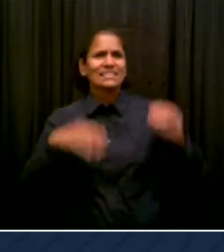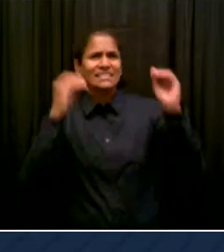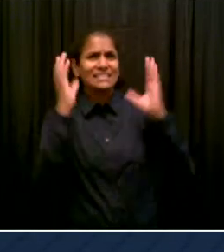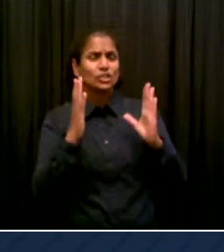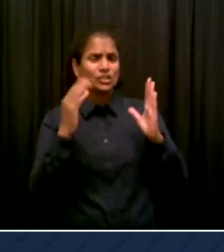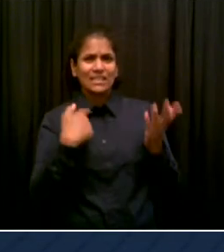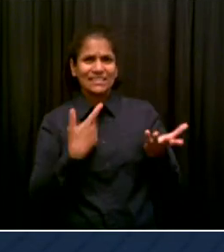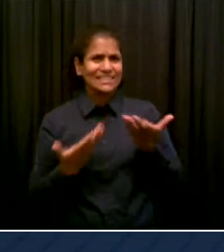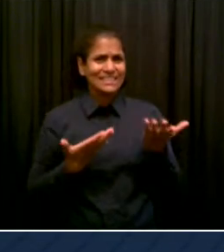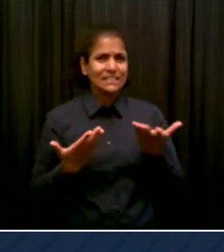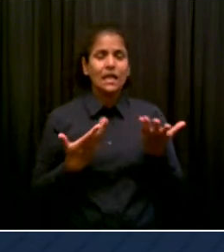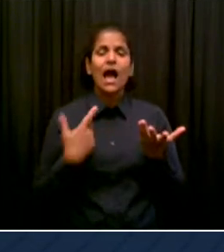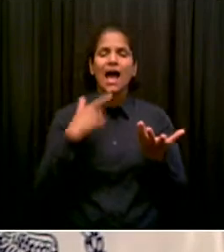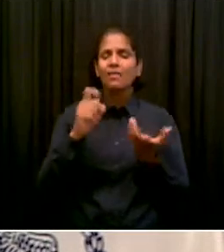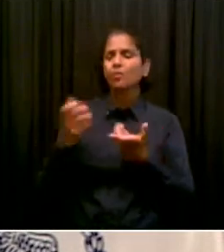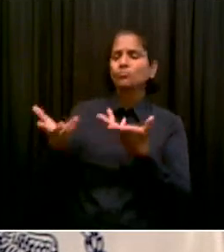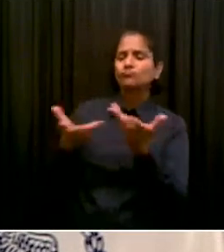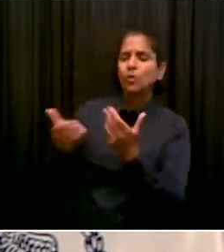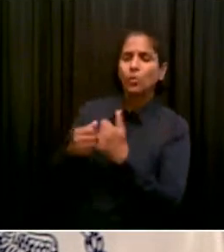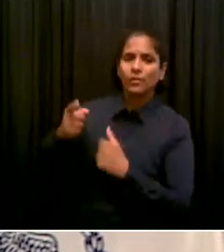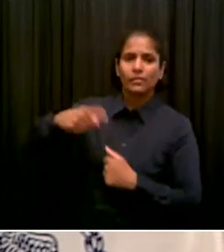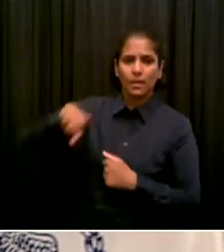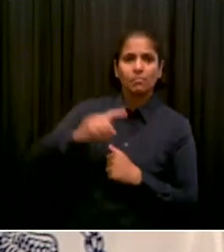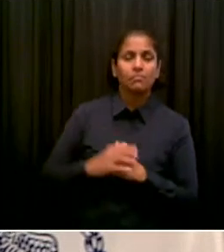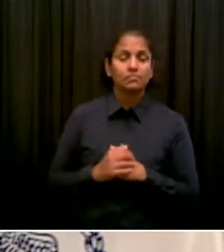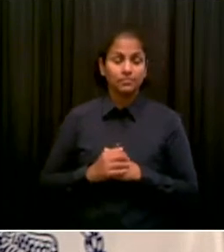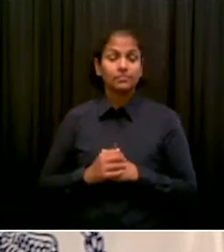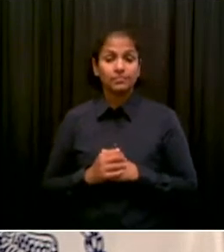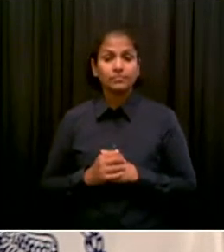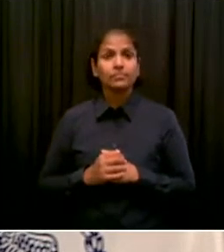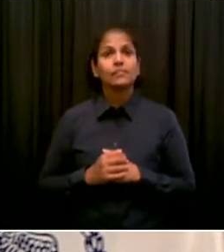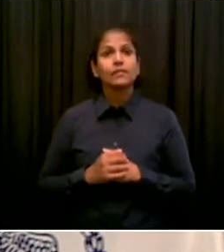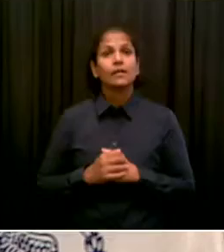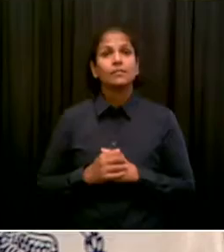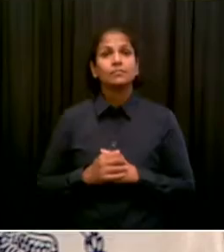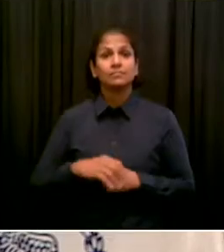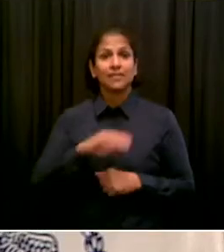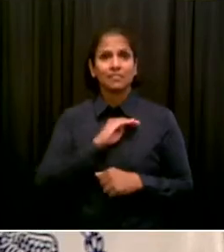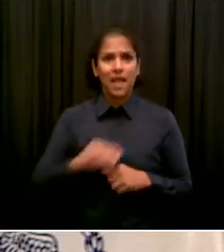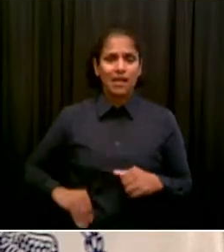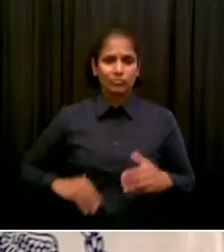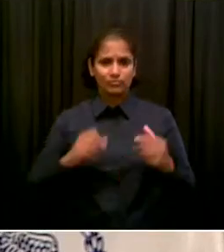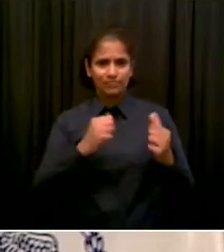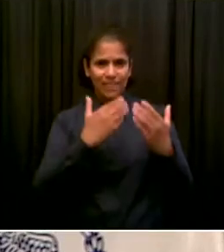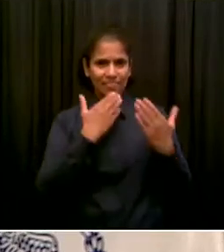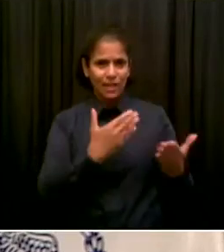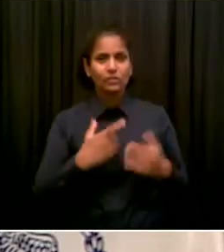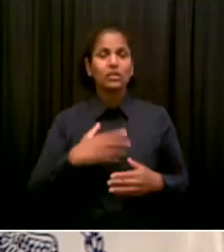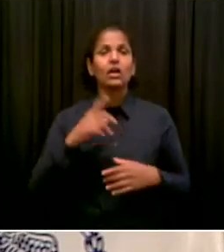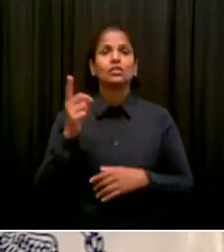WE ARE CONTINUING TO WK ORITWH TEACHERS TO RESOLVE THE